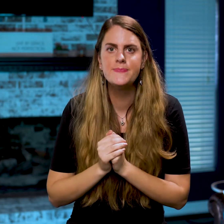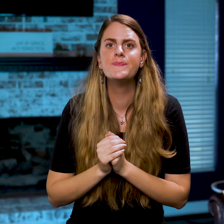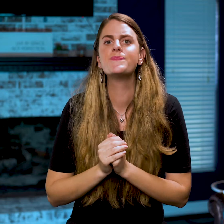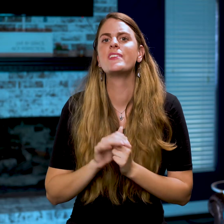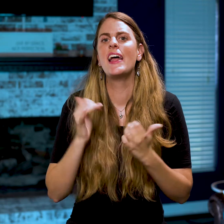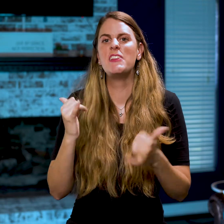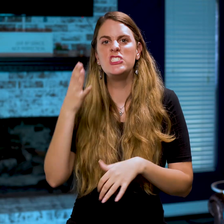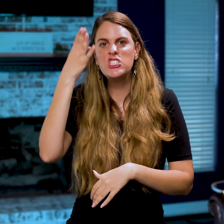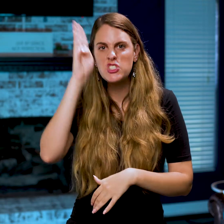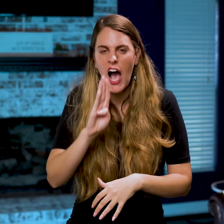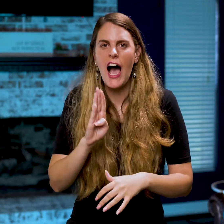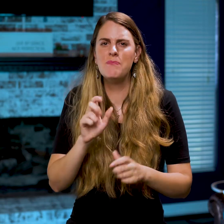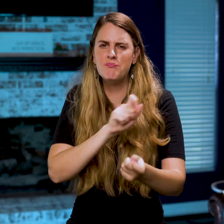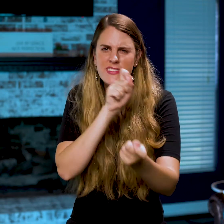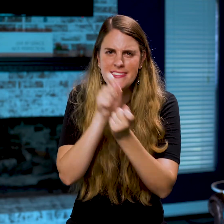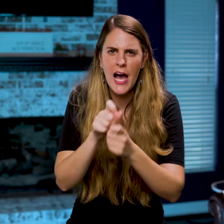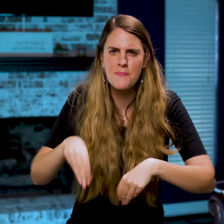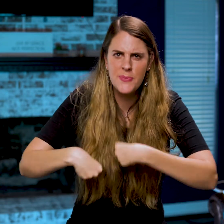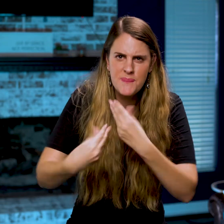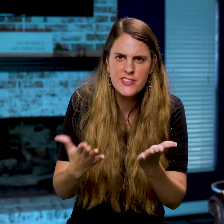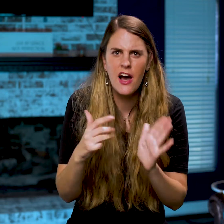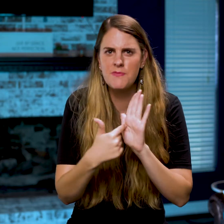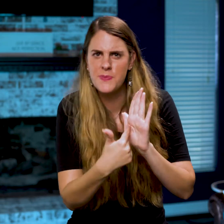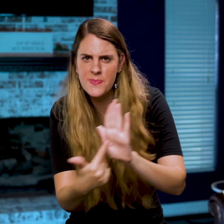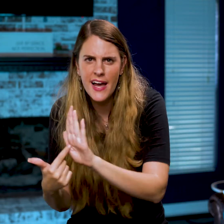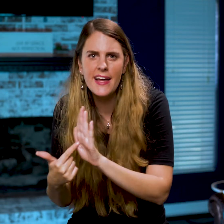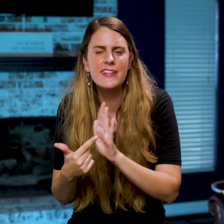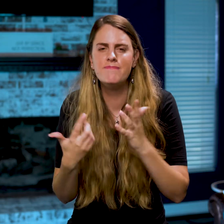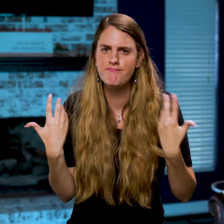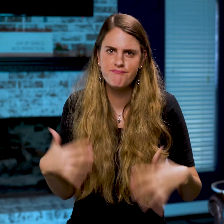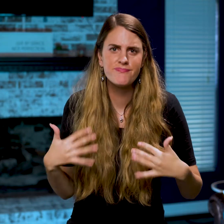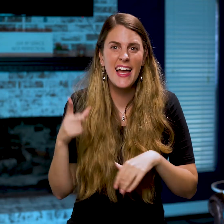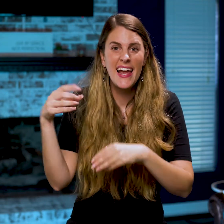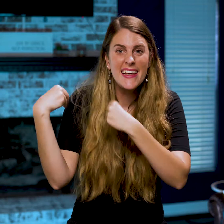This is God’s precise provision on display.